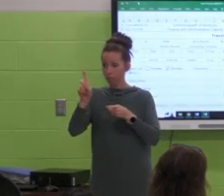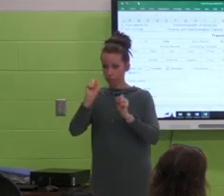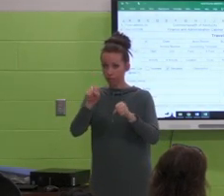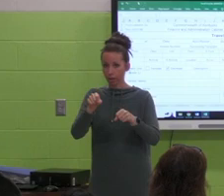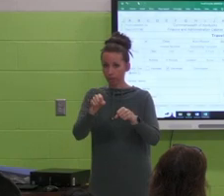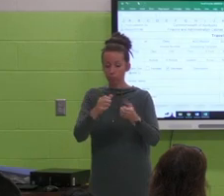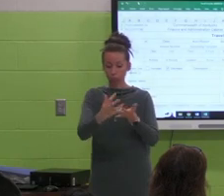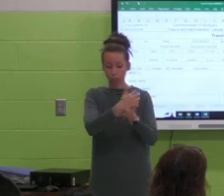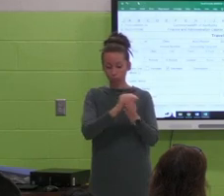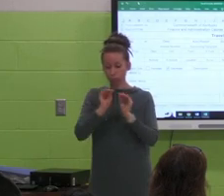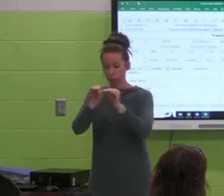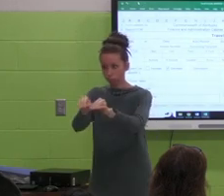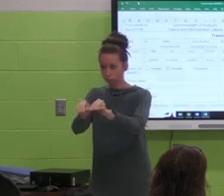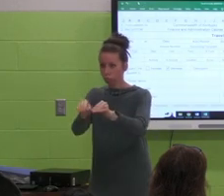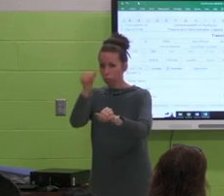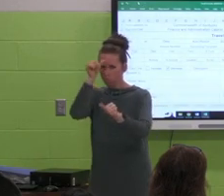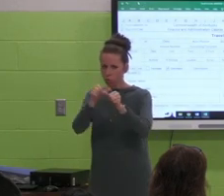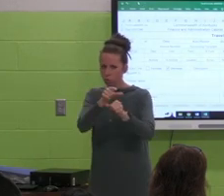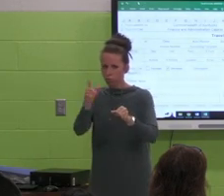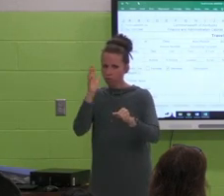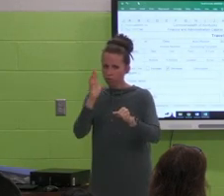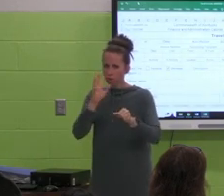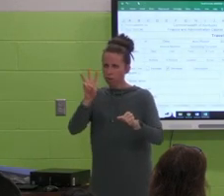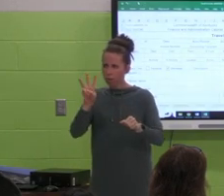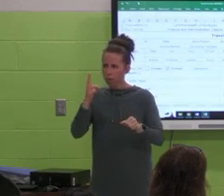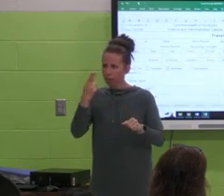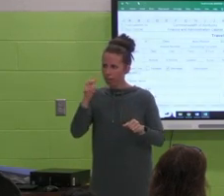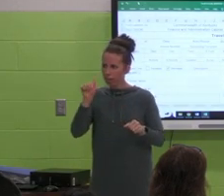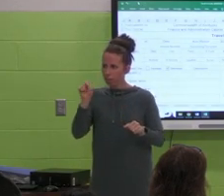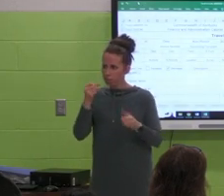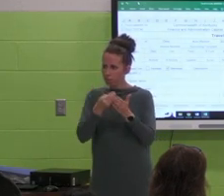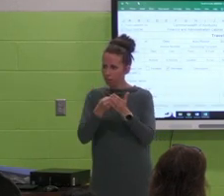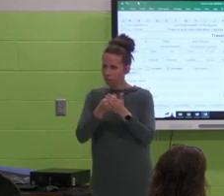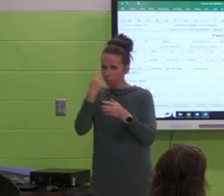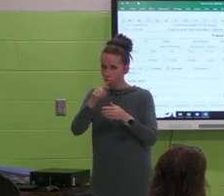know at one time then you all used to get like WHAS like money for Crusade